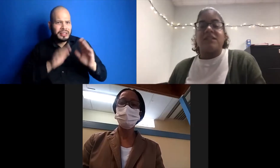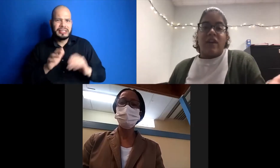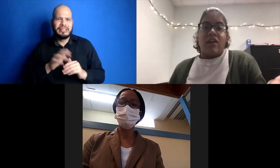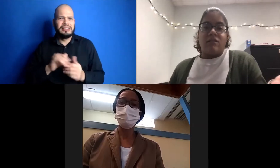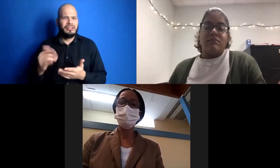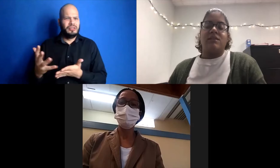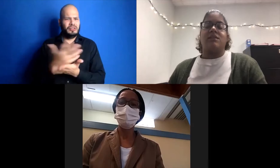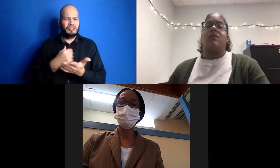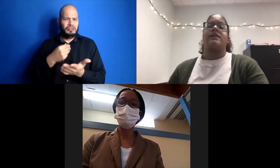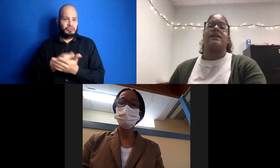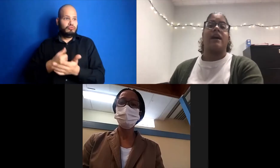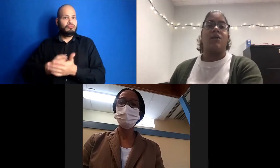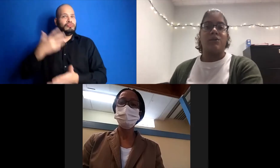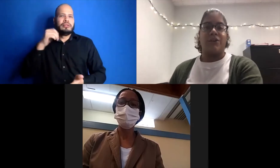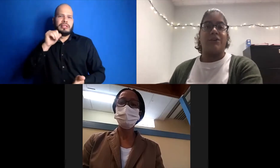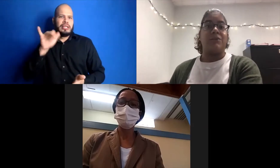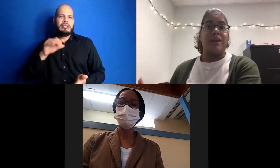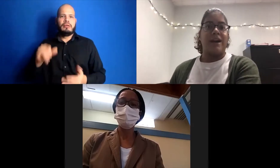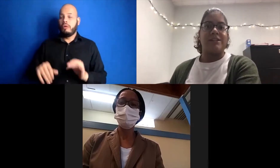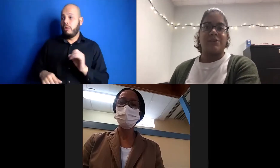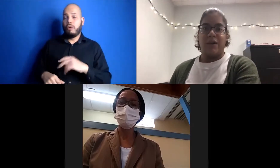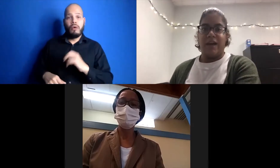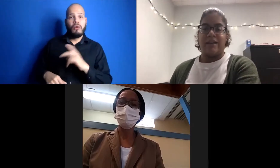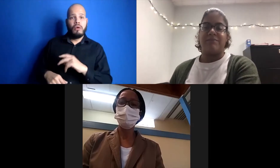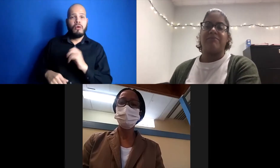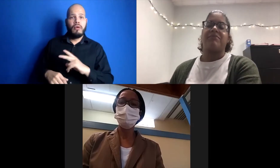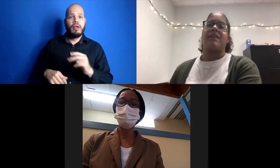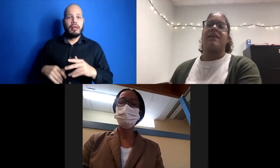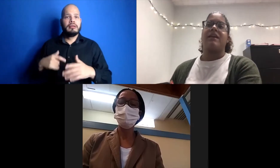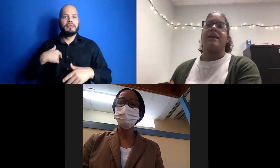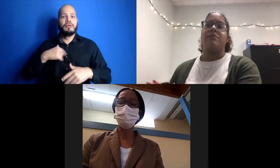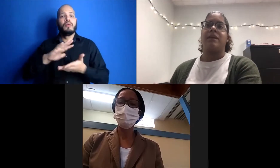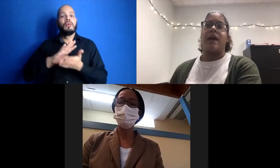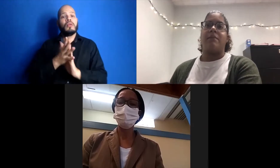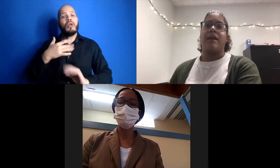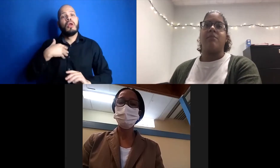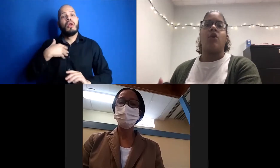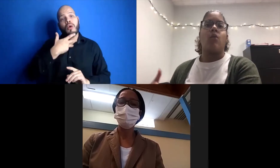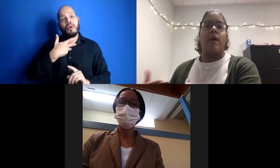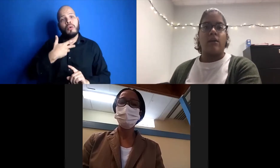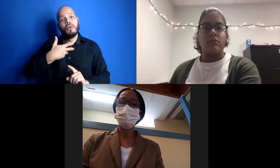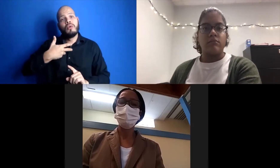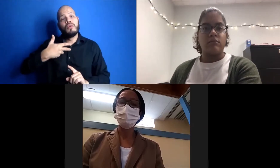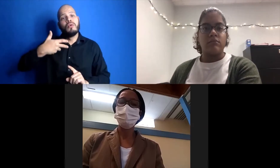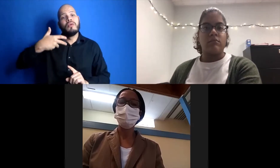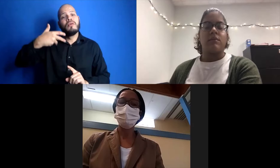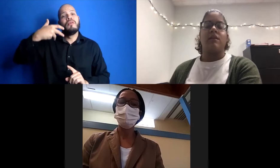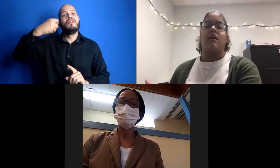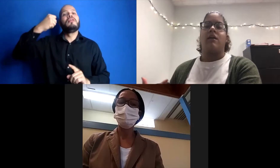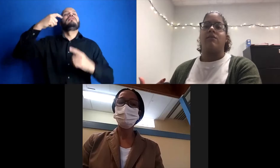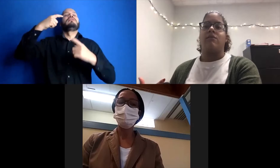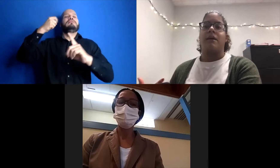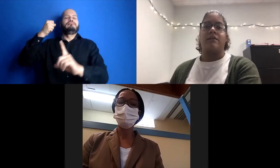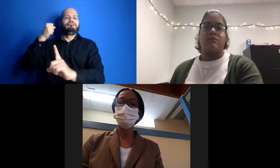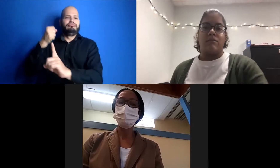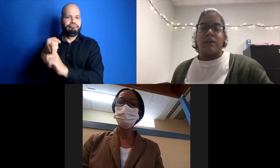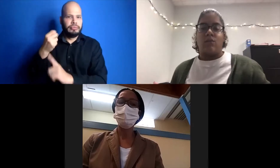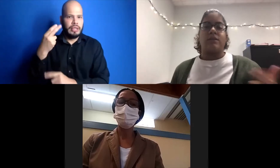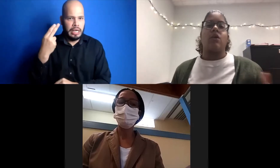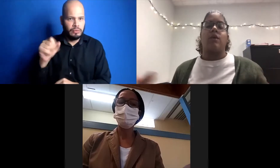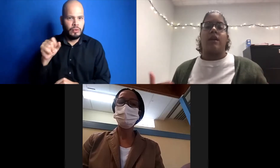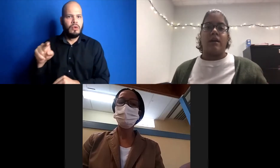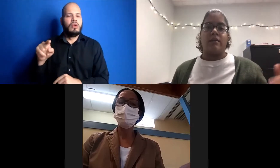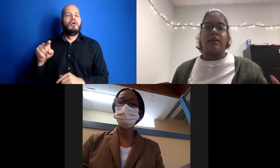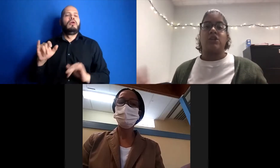fair so as I got older when high school hit it I became more aware of my like what's going on like